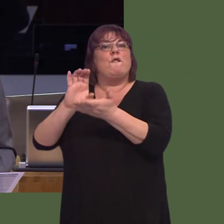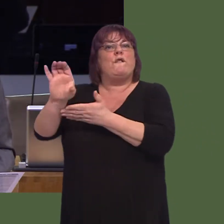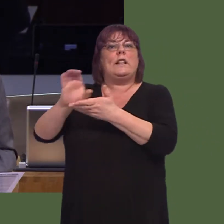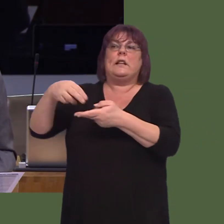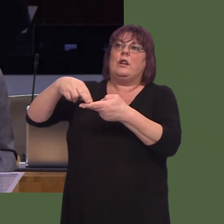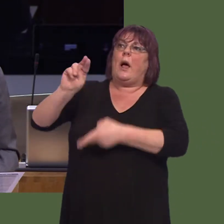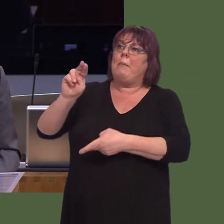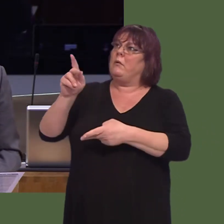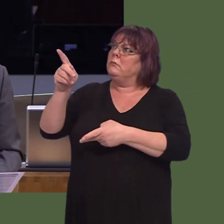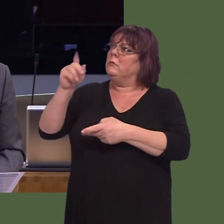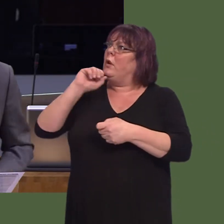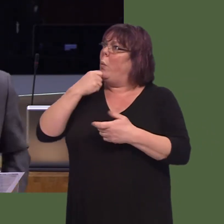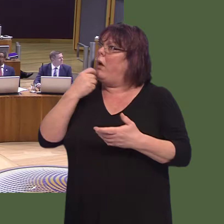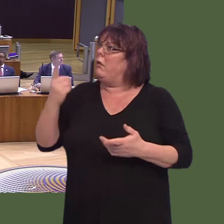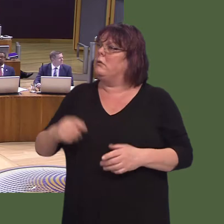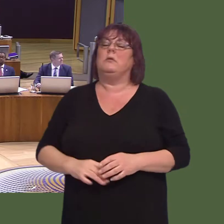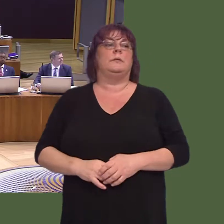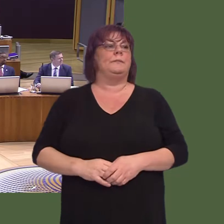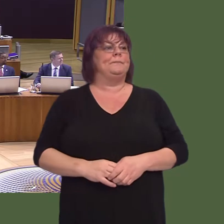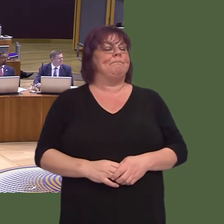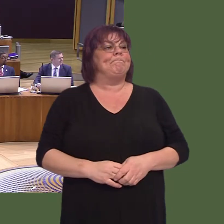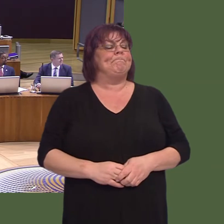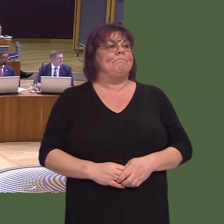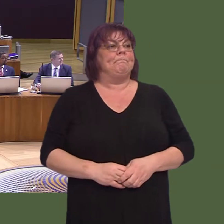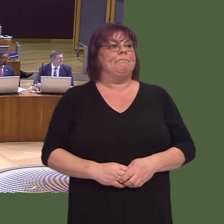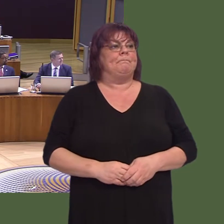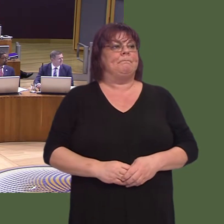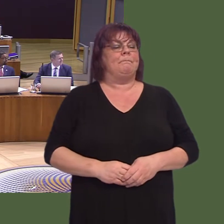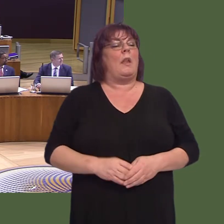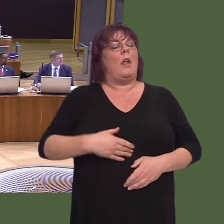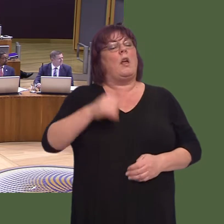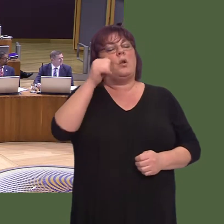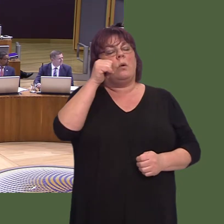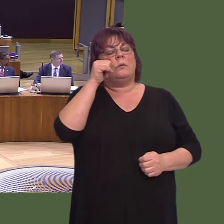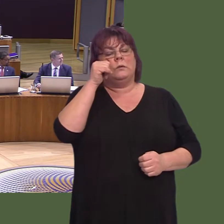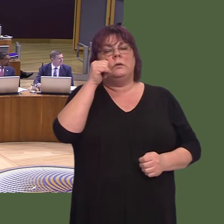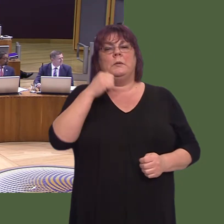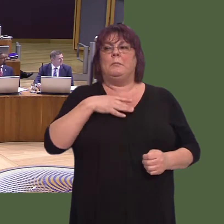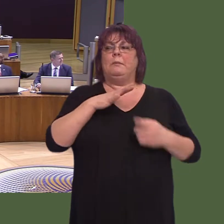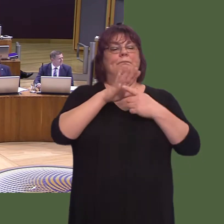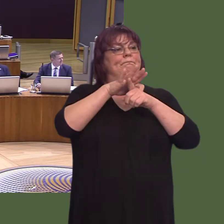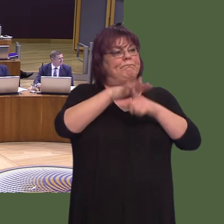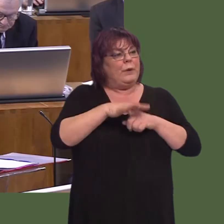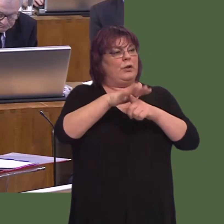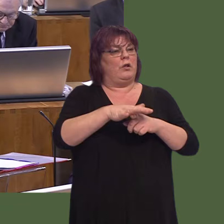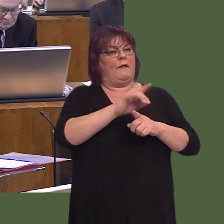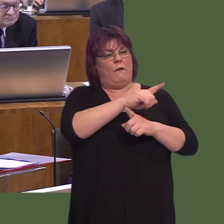Is he going to accede to that request? Carwyn Jones AM: First of all, I'm aware of the pressures there have been on emergency staff, and I thank them for what they have